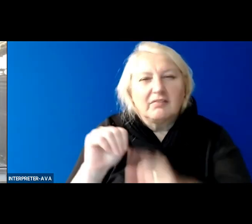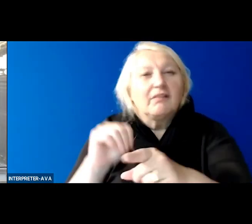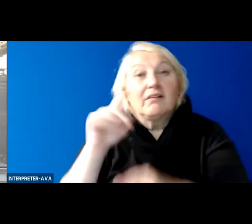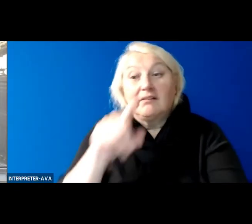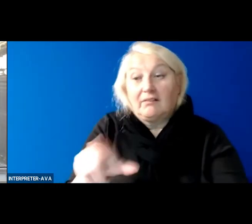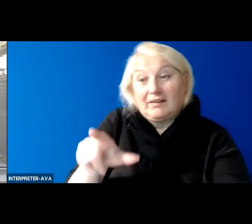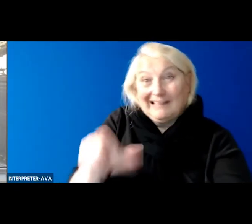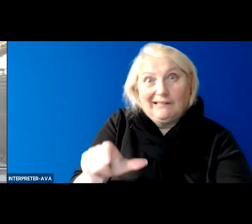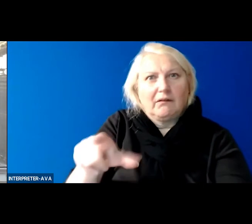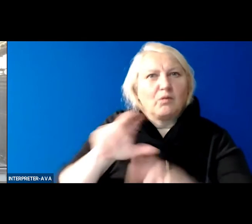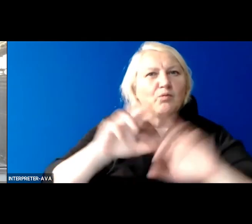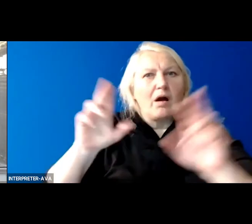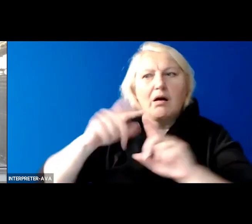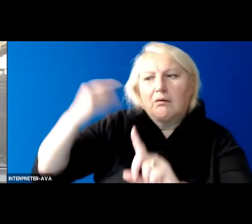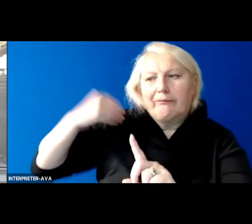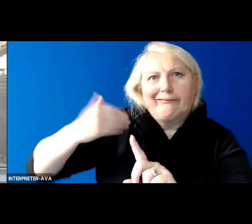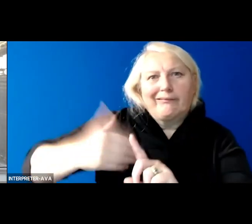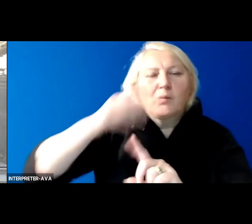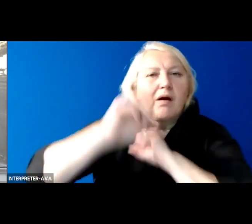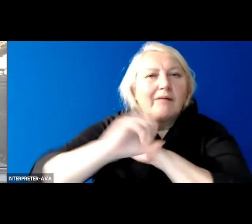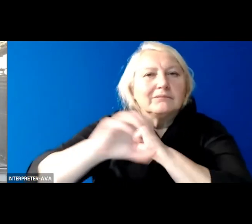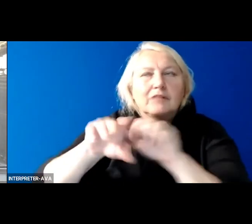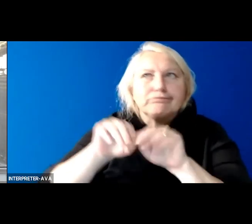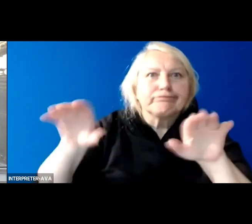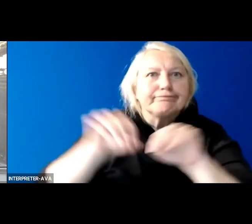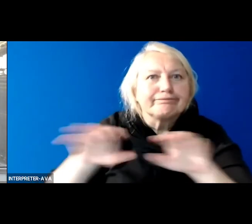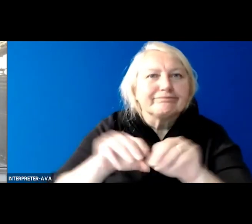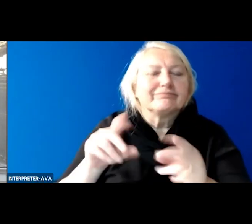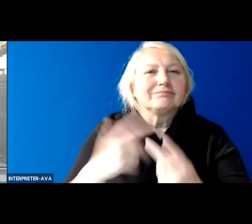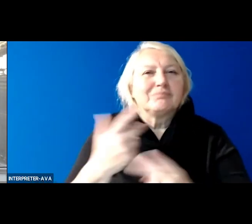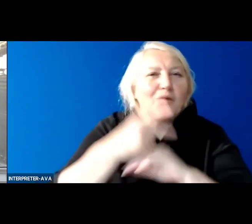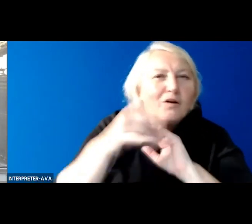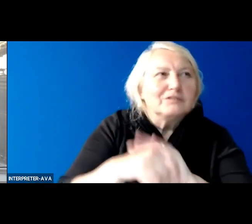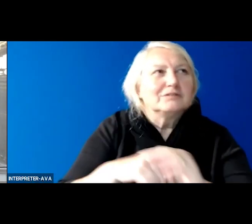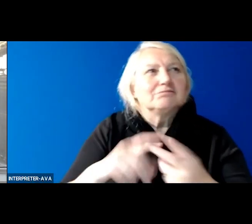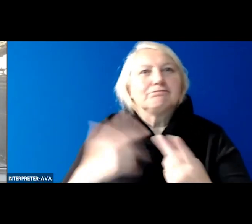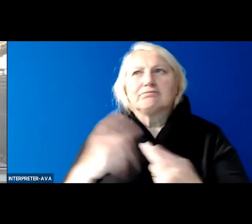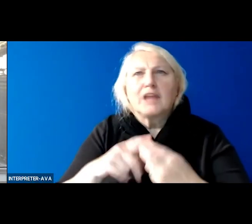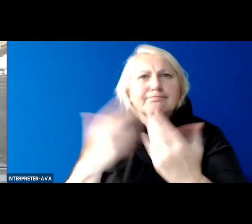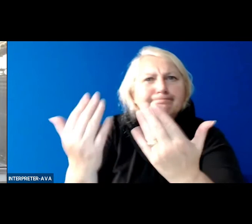projects, as well as calls to community action, and more about our programming.